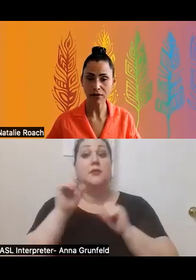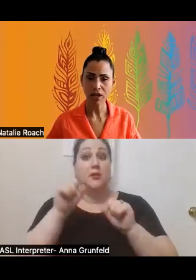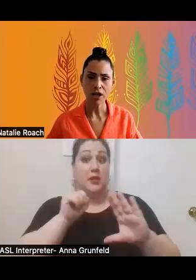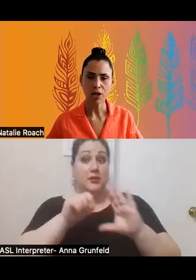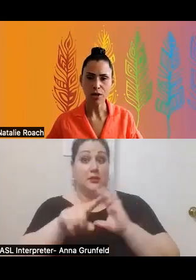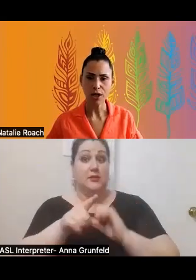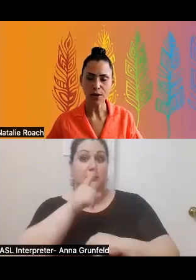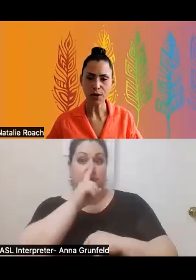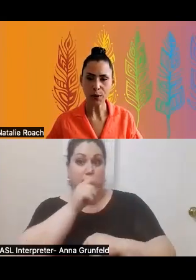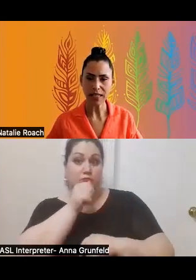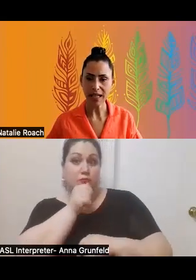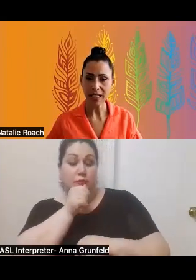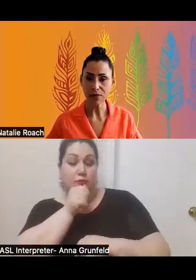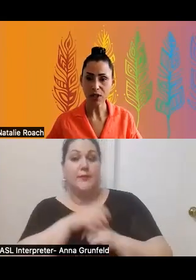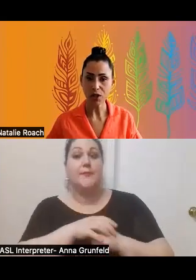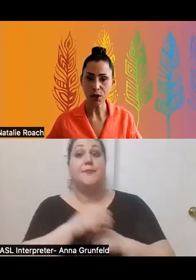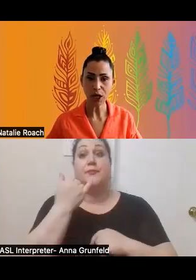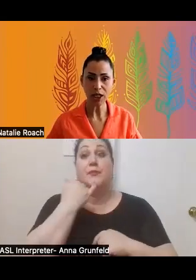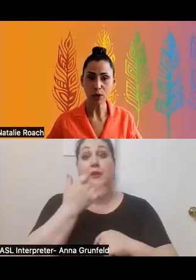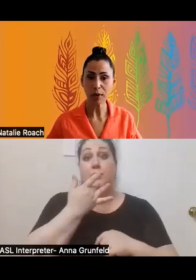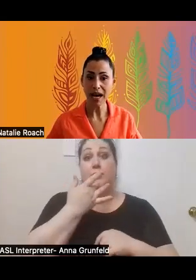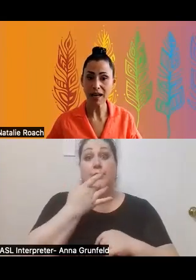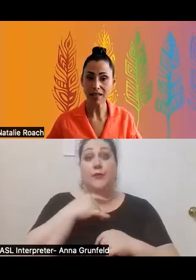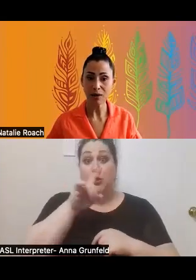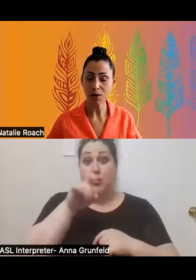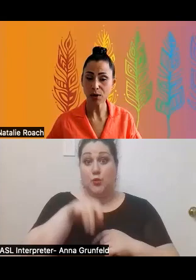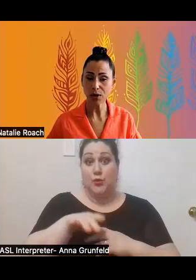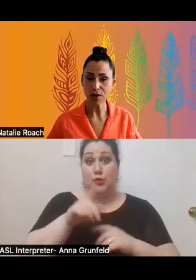you can use the raise hand feature and you will be asked to unmute yourself.